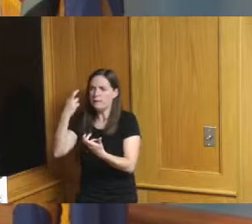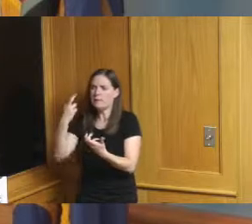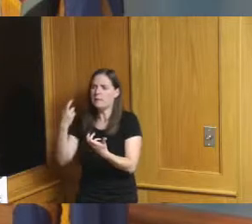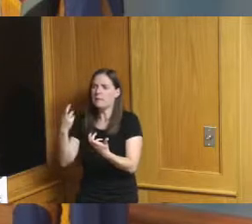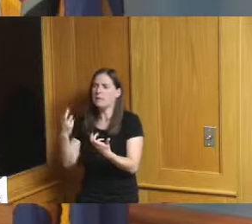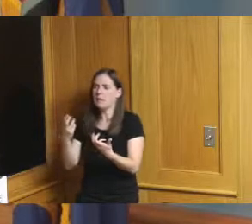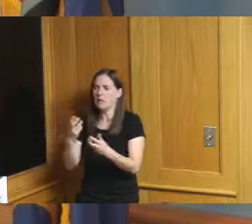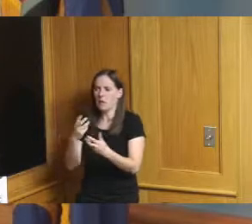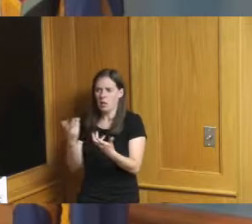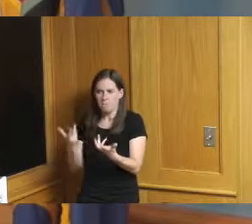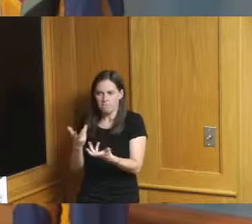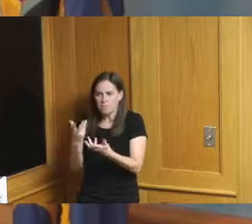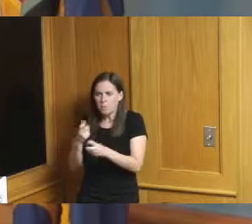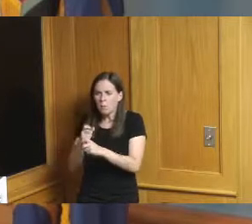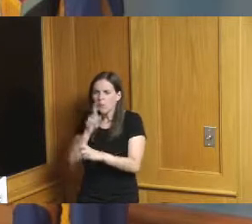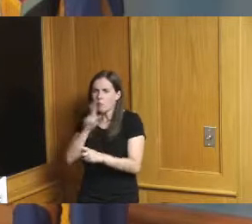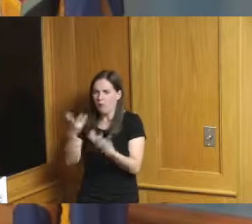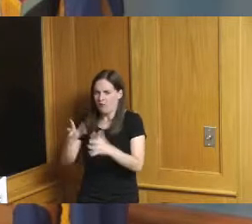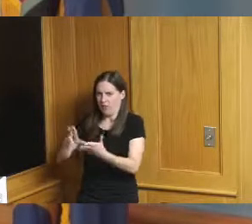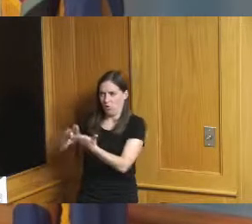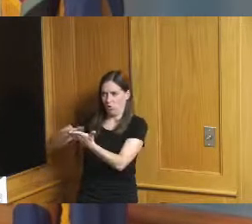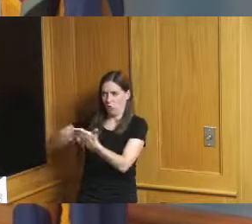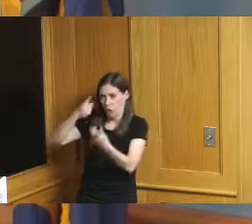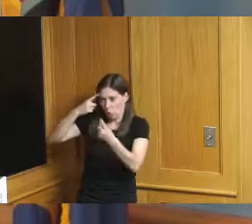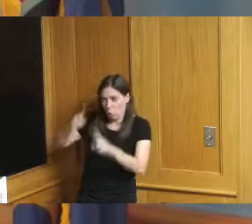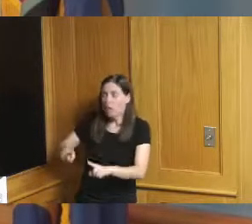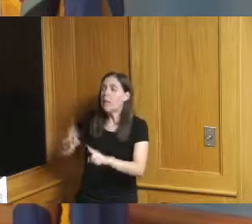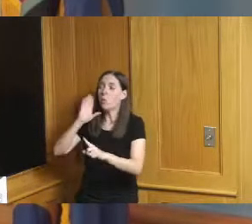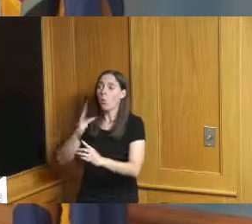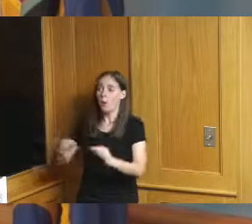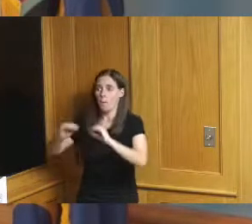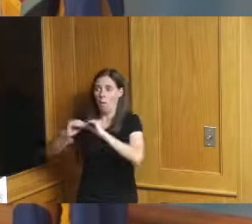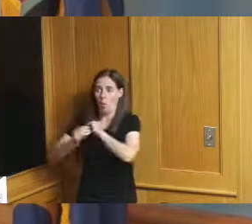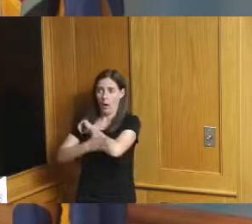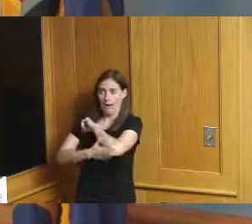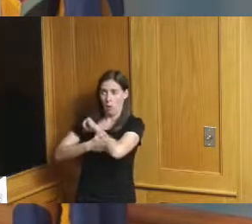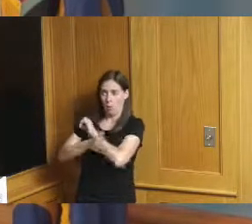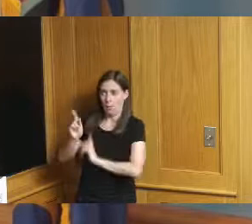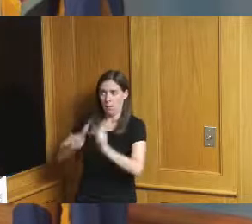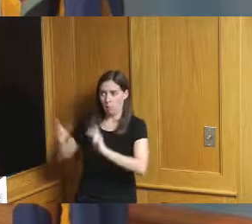we put in that agreement that we would have more county people on it but what is their authority